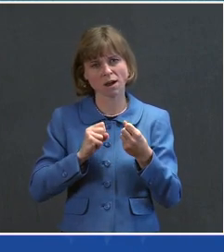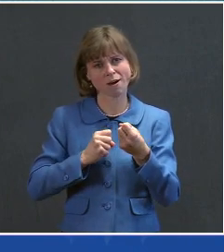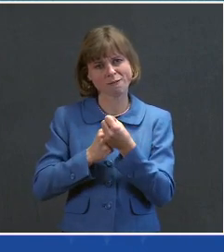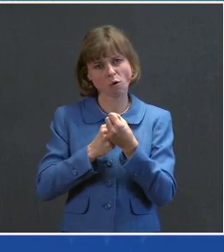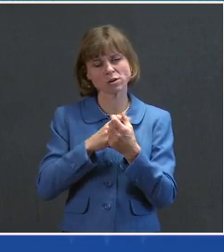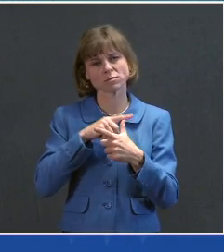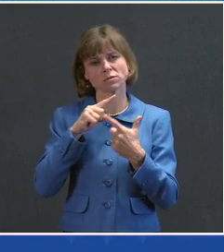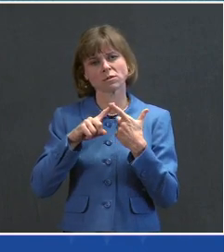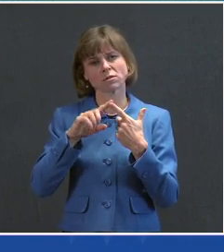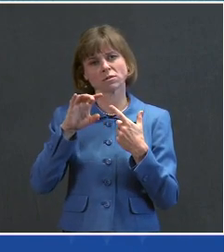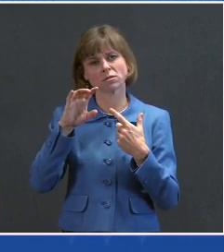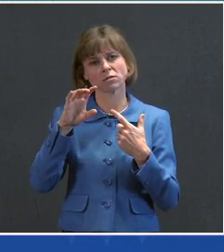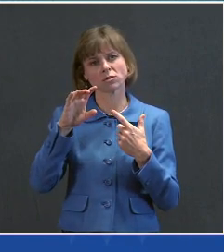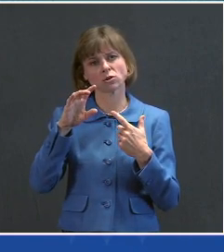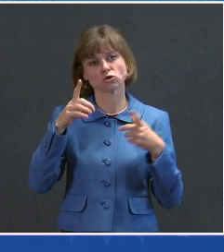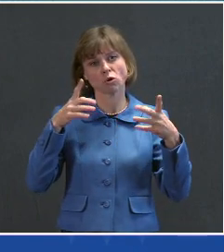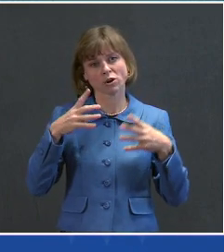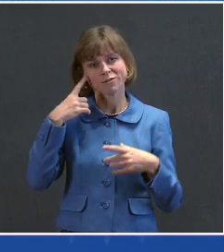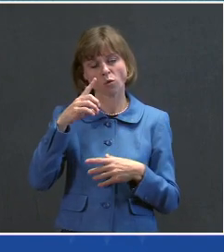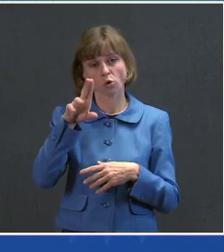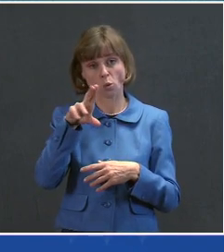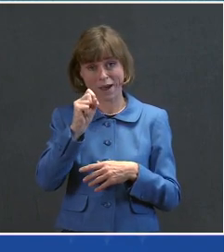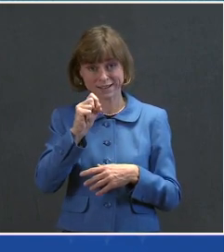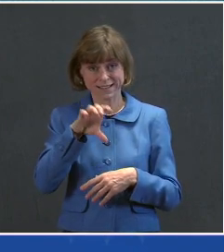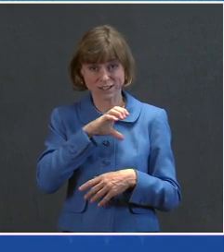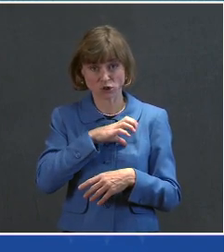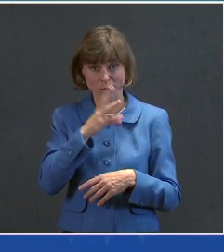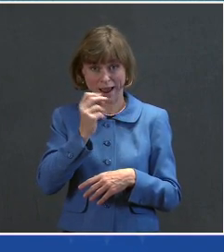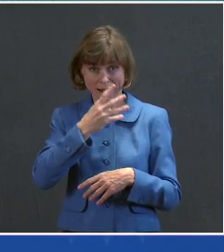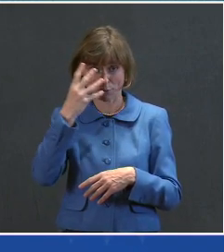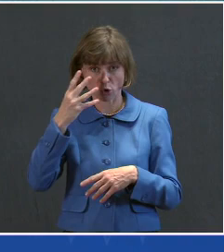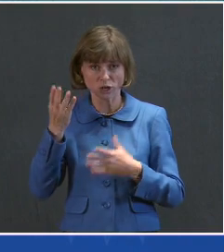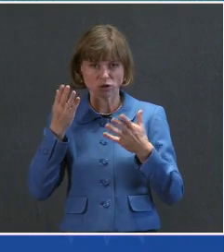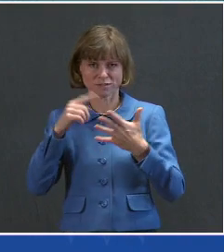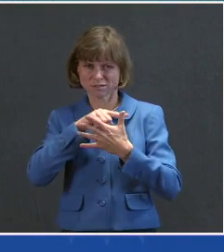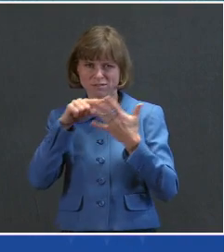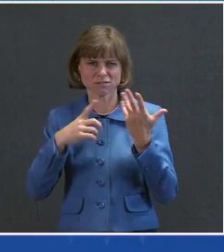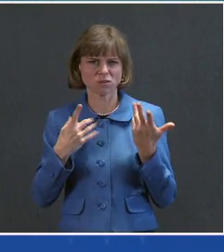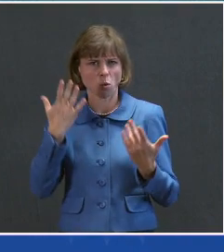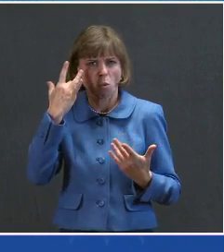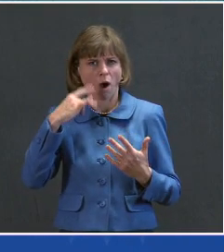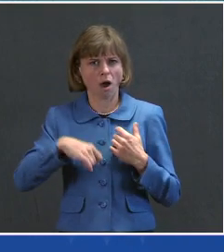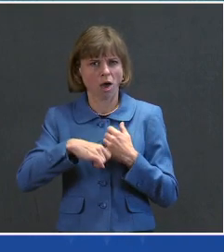a director of U.S. Citizenship and Immigration Services. What's taking so long? Ms. Psaki: You're right.